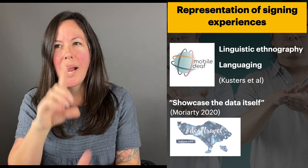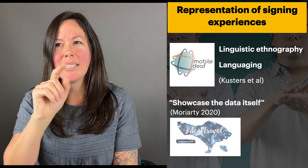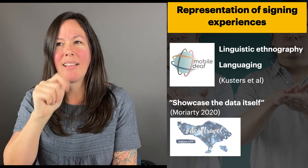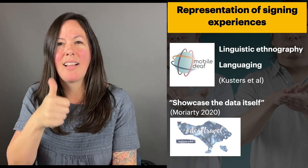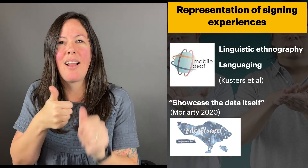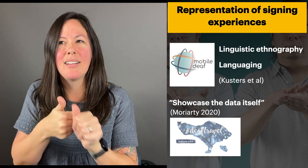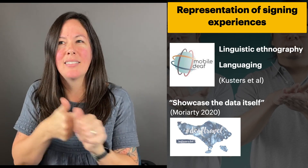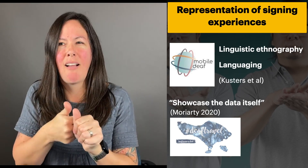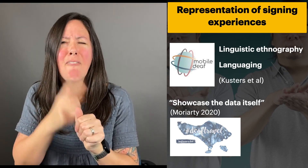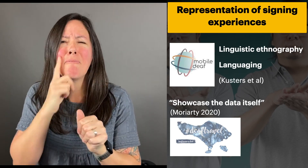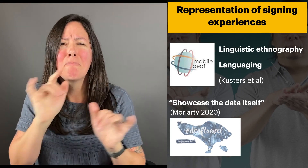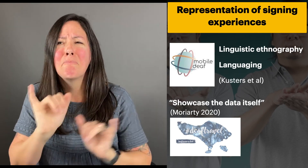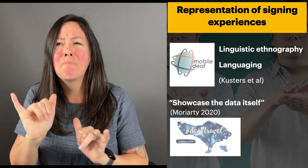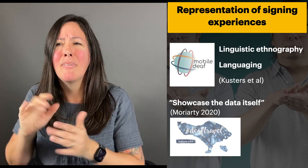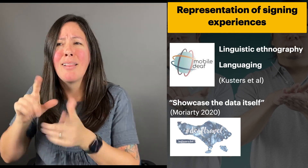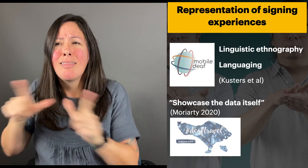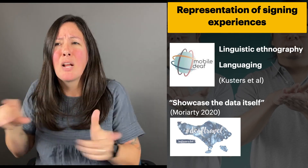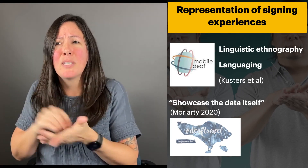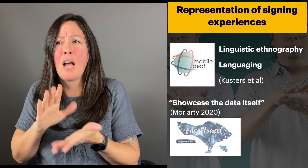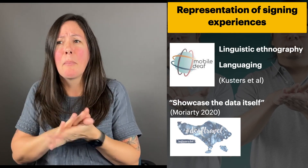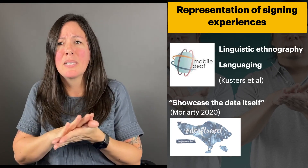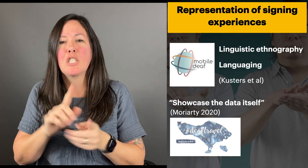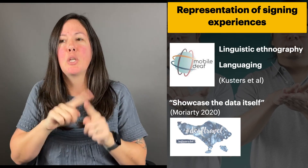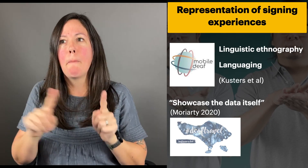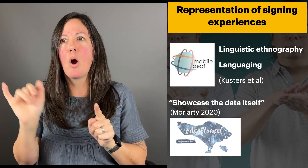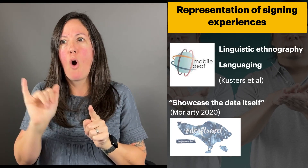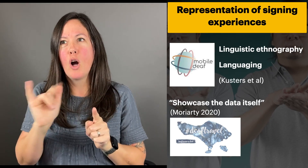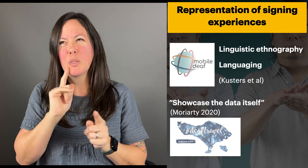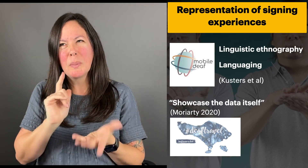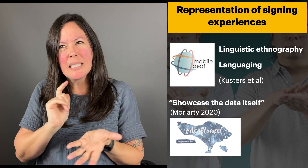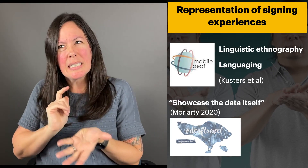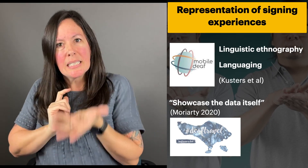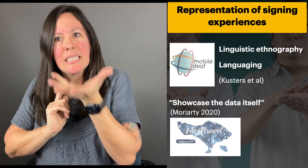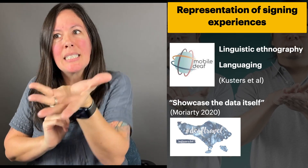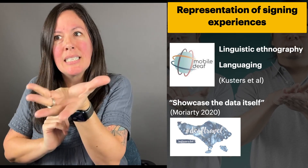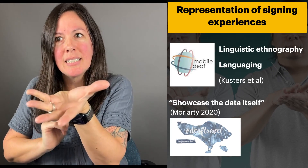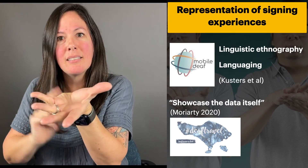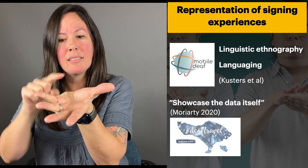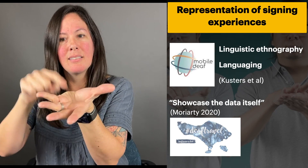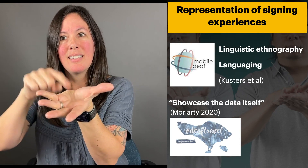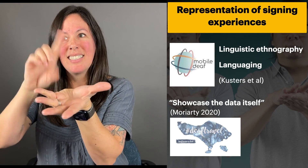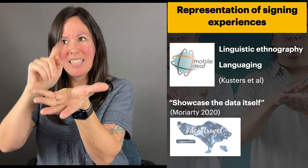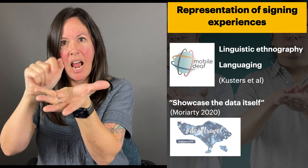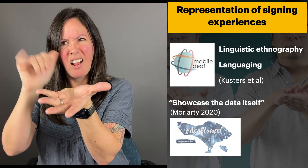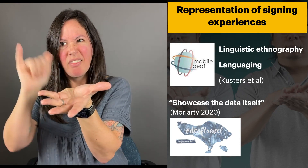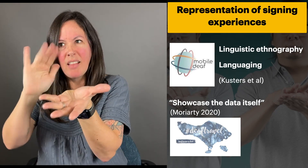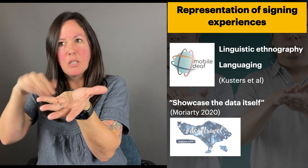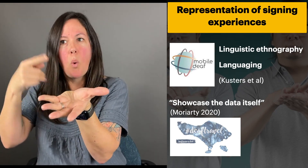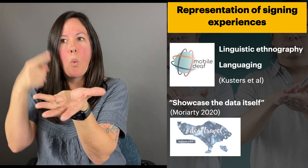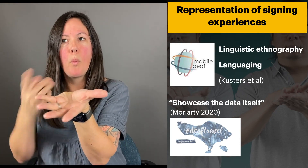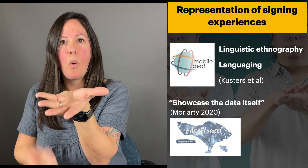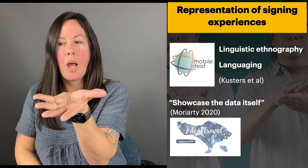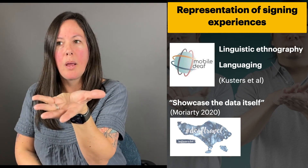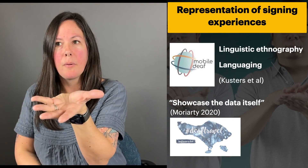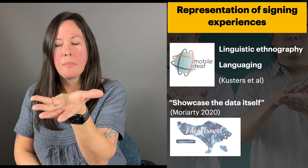all of those different ways and then this leads to the concept of showcasing the data itself which is